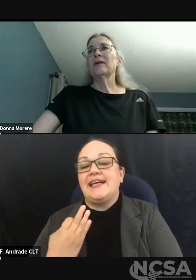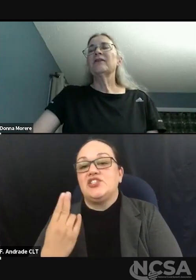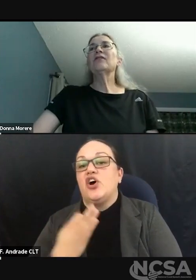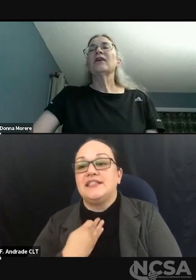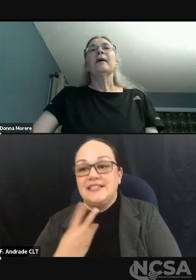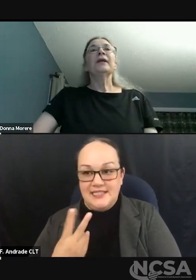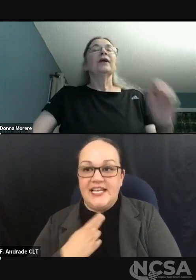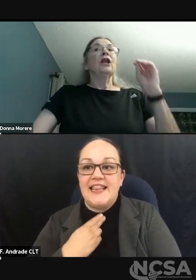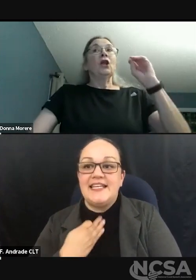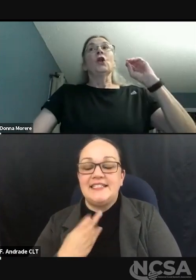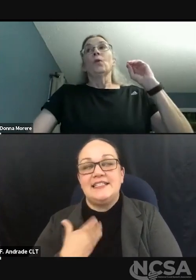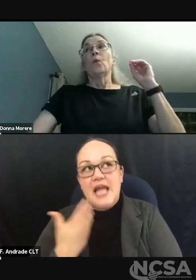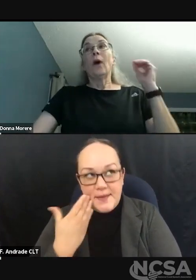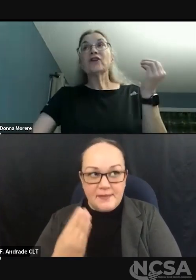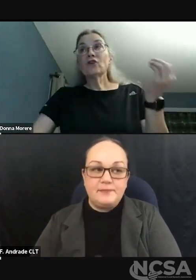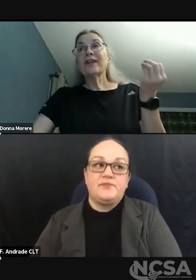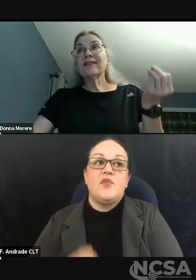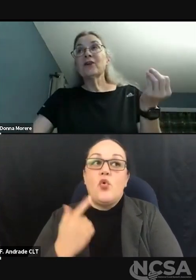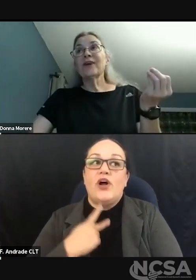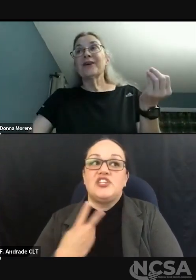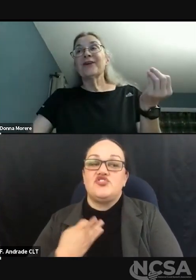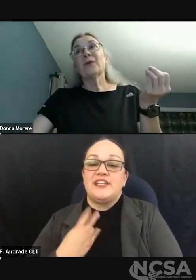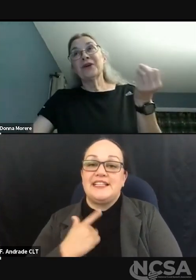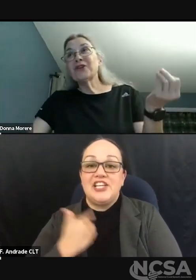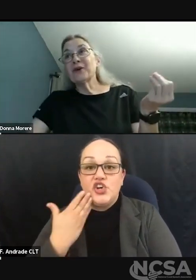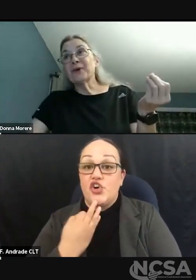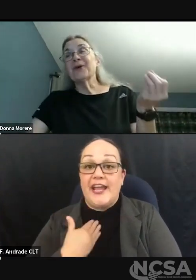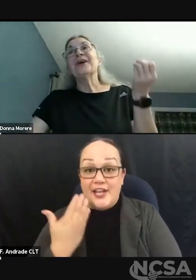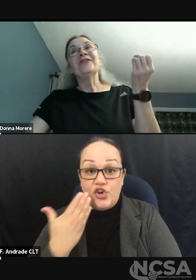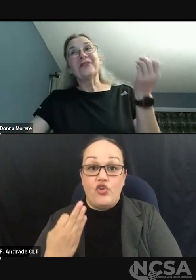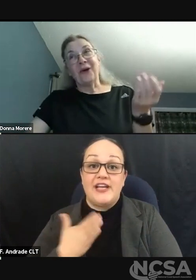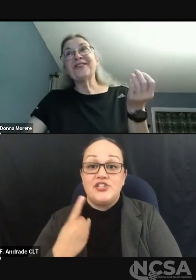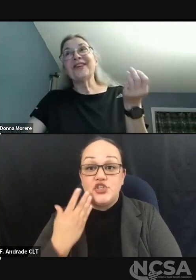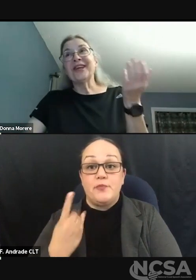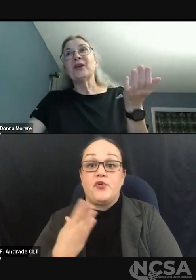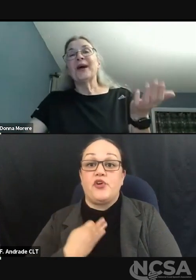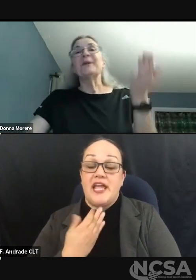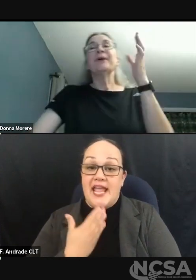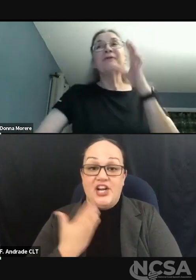This is, I mean watching the transliterator or an interpreter is exhausting, anyway. But if